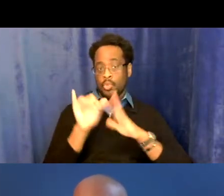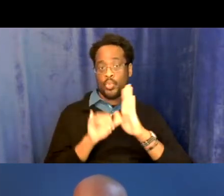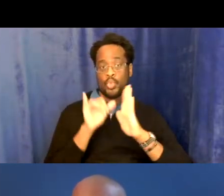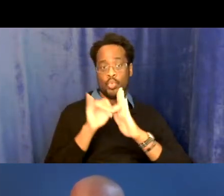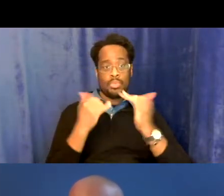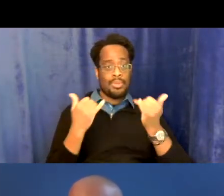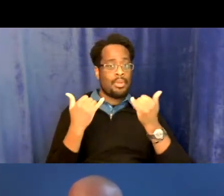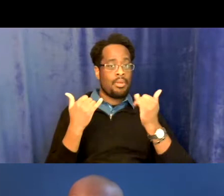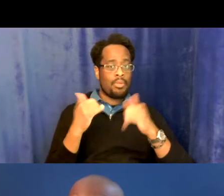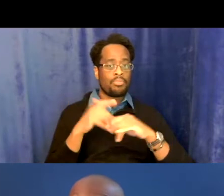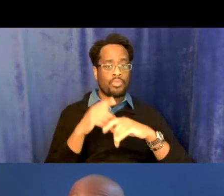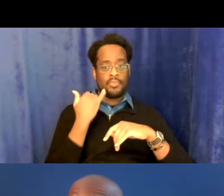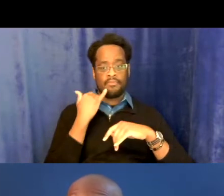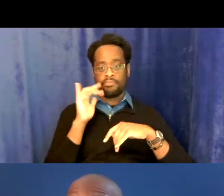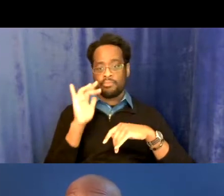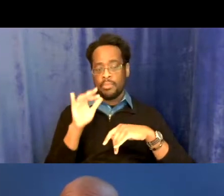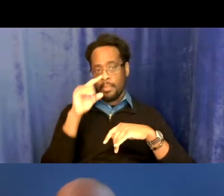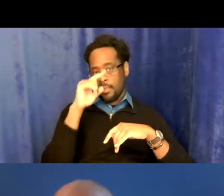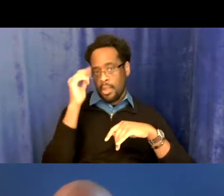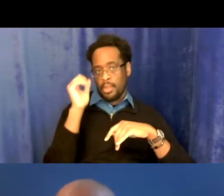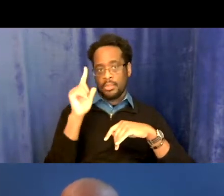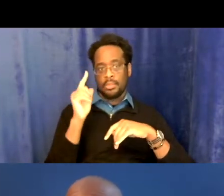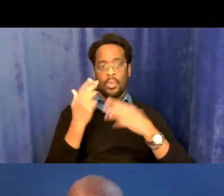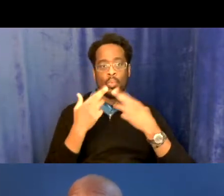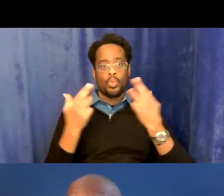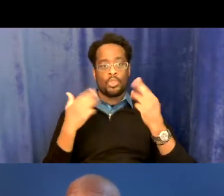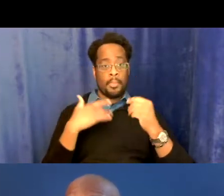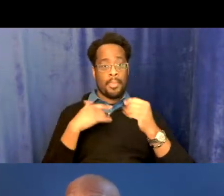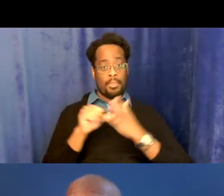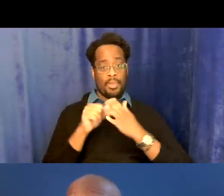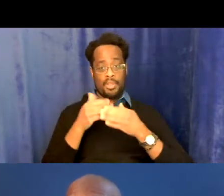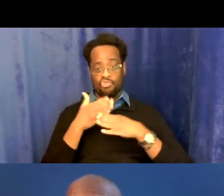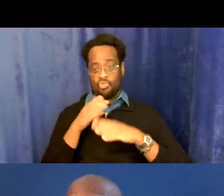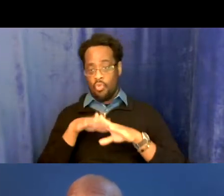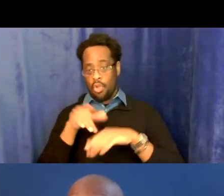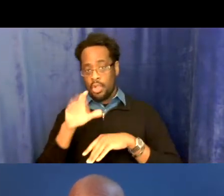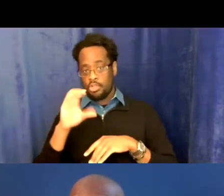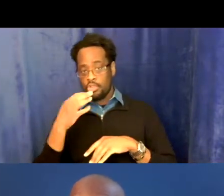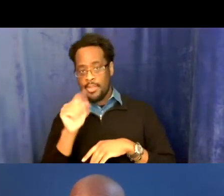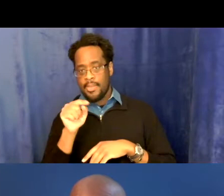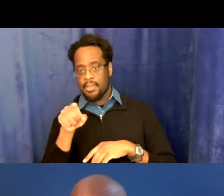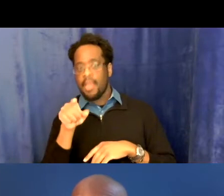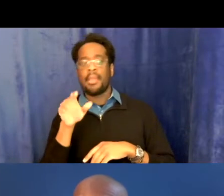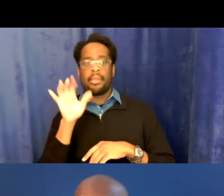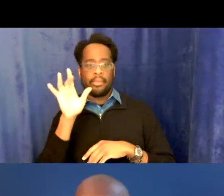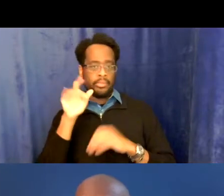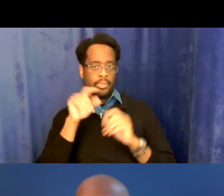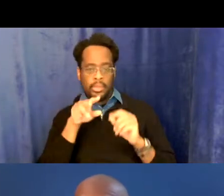um this is that is on youtube now if you click on black asl resources on my page which I provided